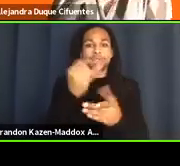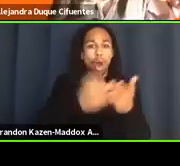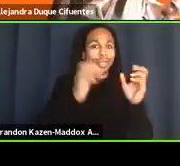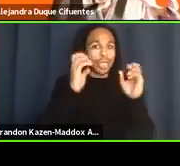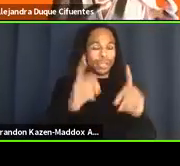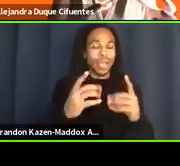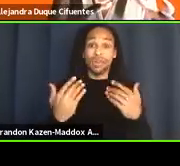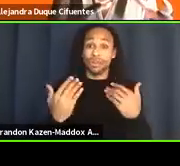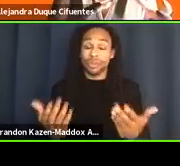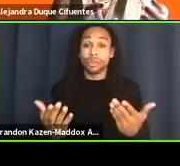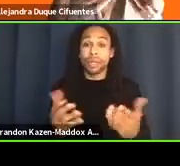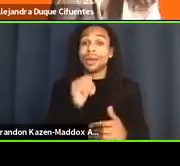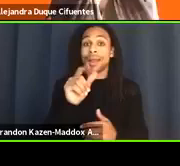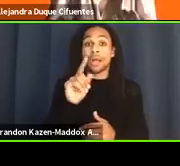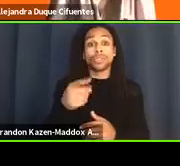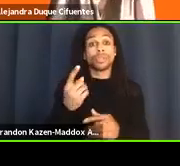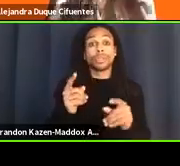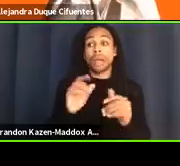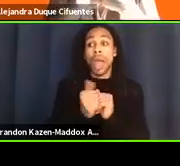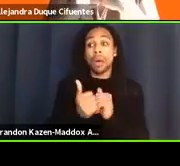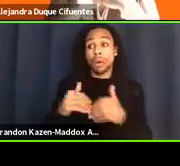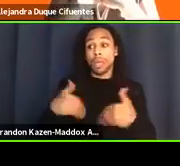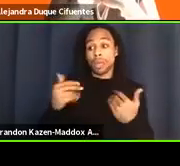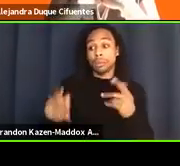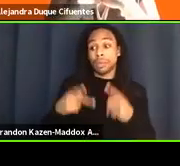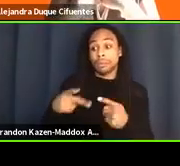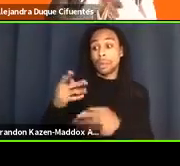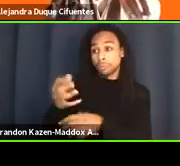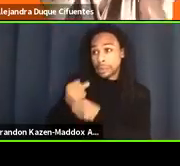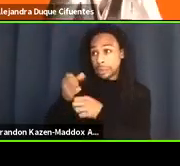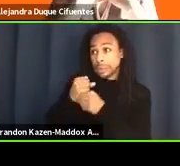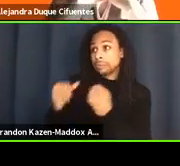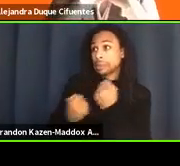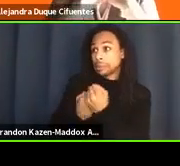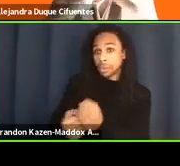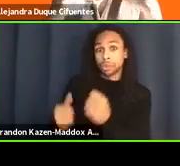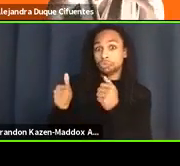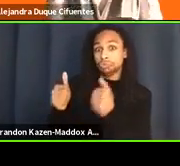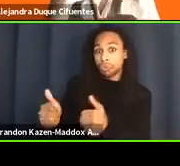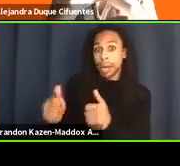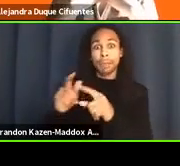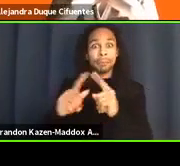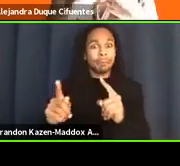first, what are the challenges that are surfacing for arts educators, as they are navigating